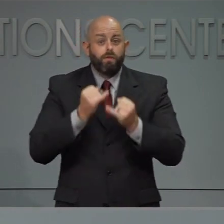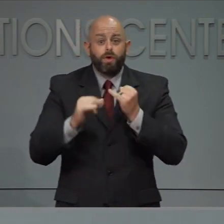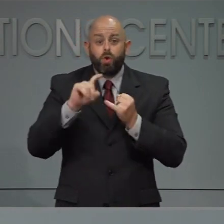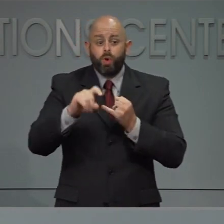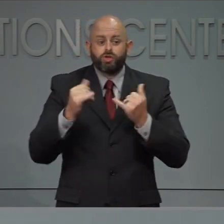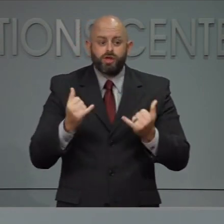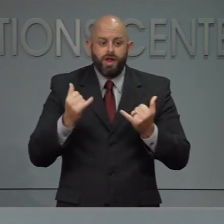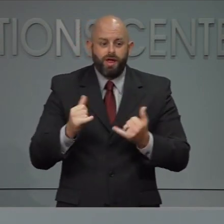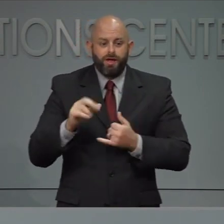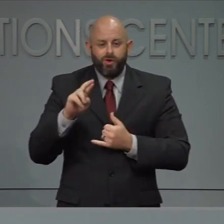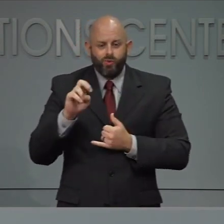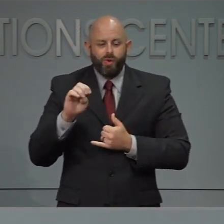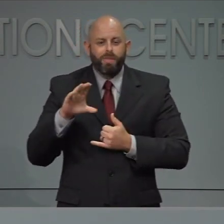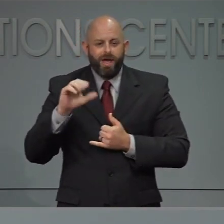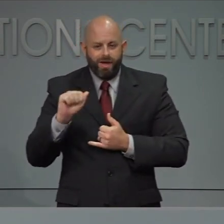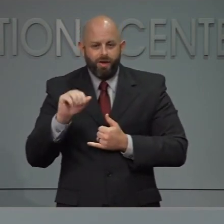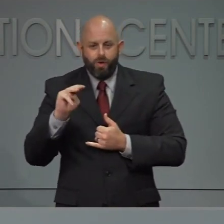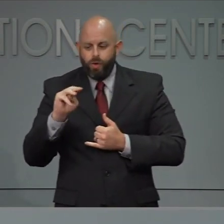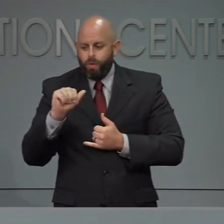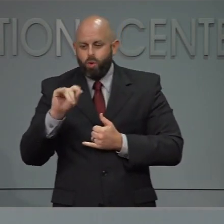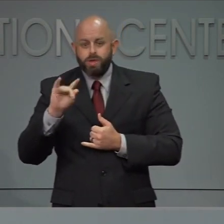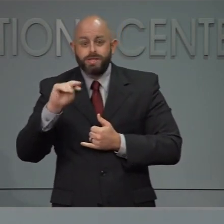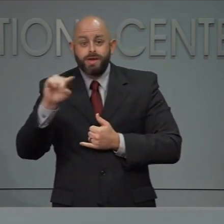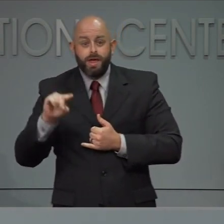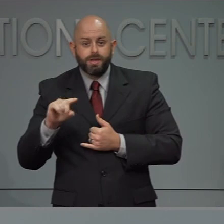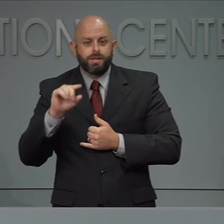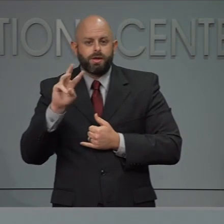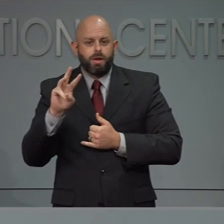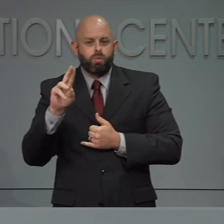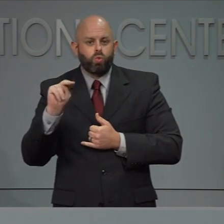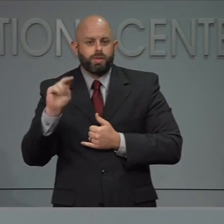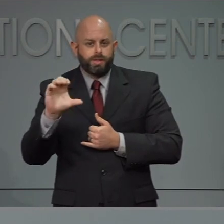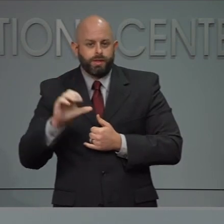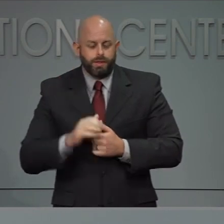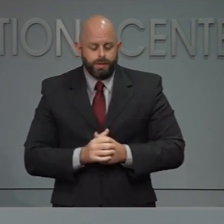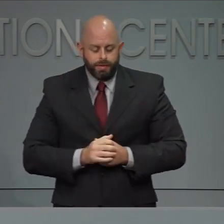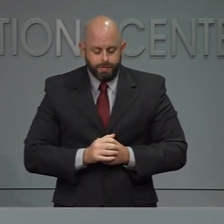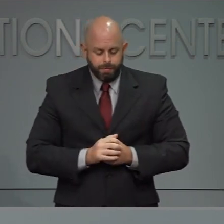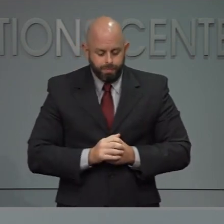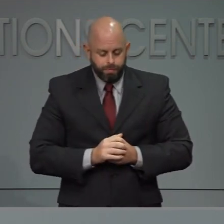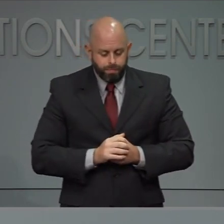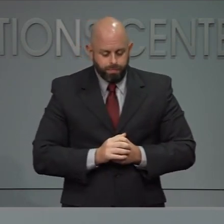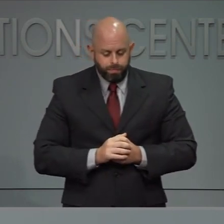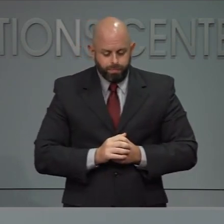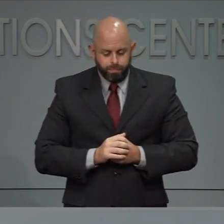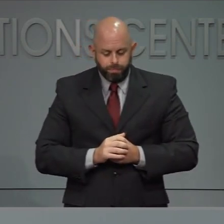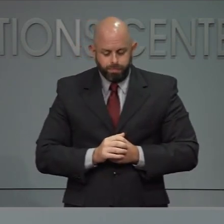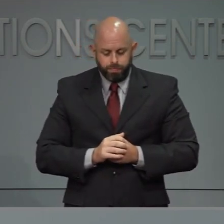OUR FINAL QUESTION TODAY WILL BE FROM REBECCA MARTINEZ W UNC.